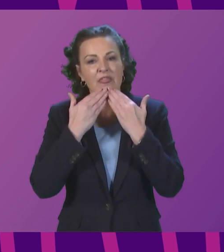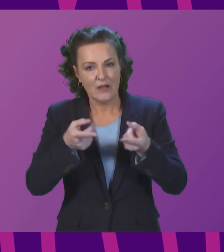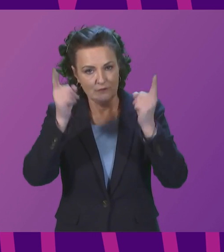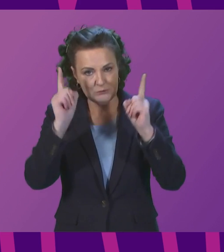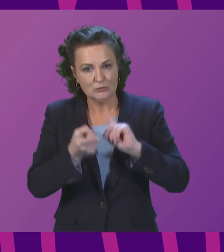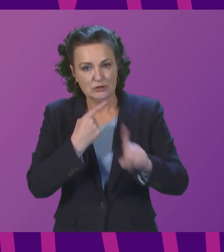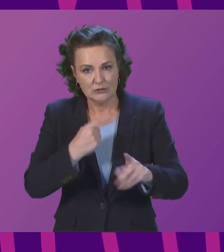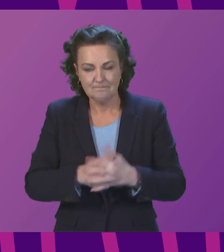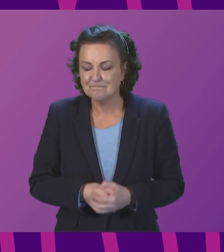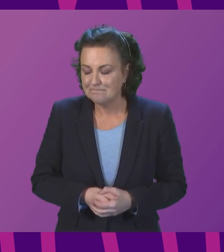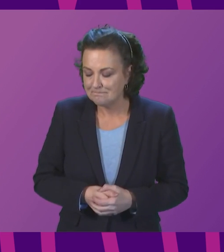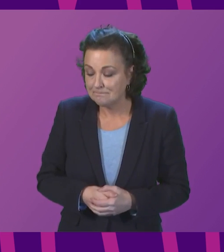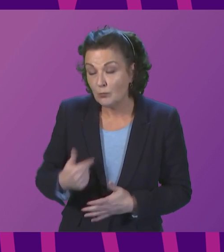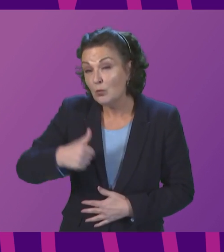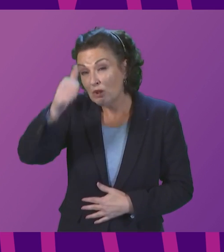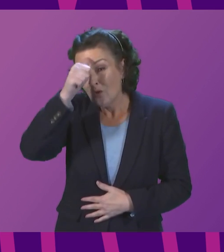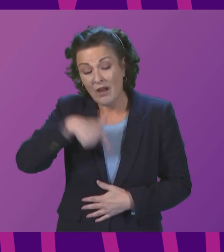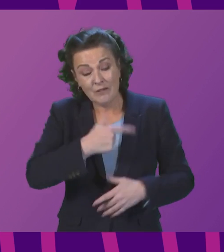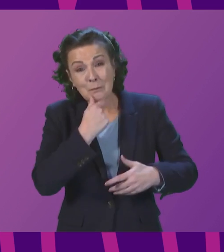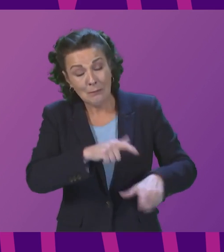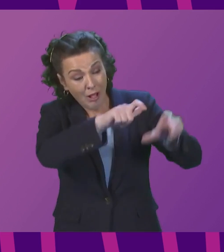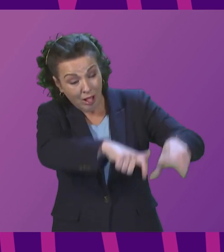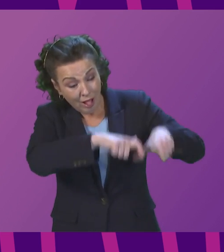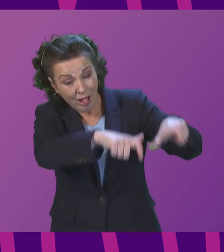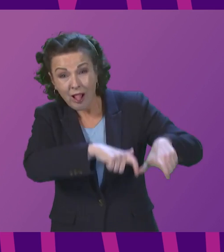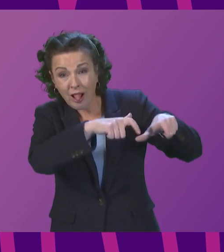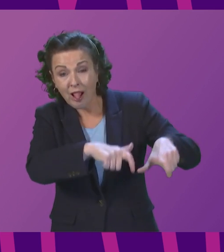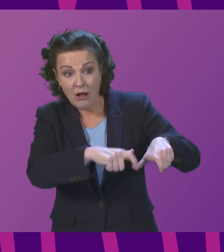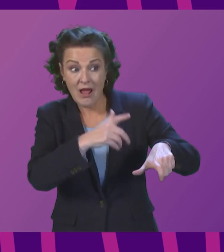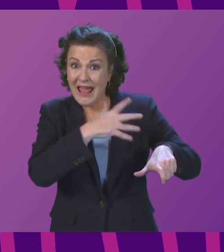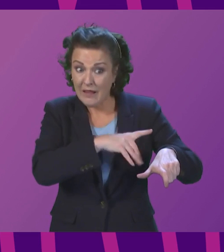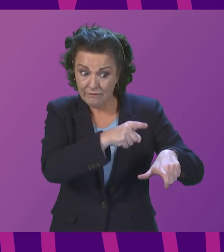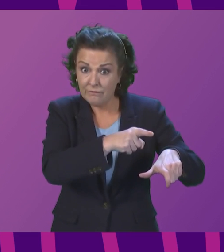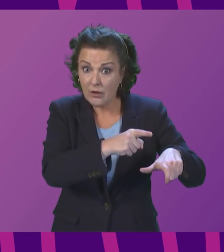We know that ending delayed discharge frees up bed capacity in hospitals, has a positive